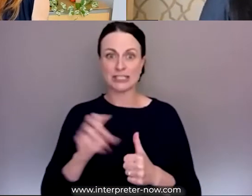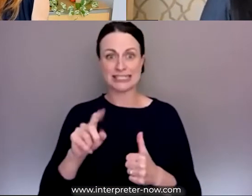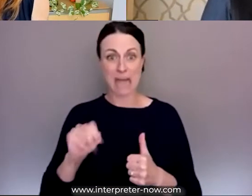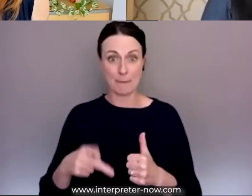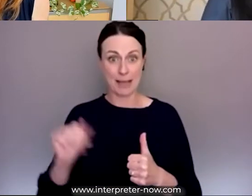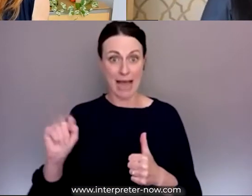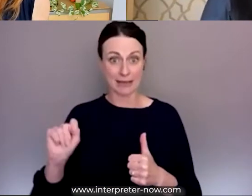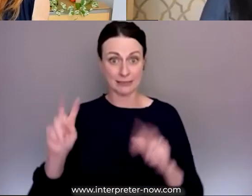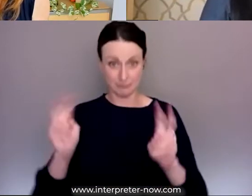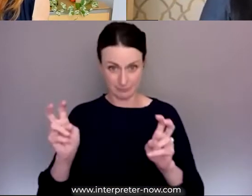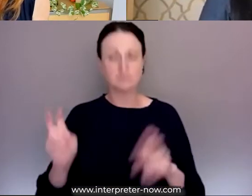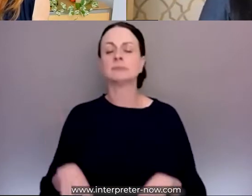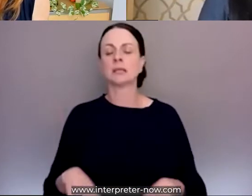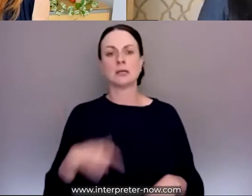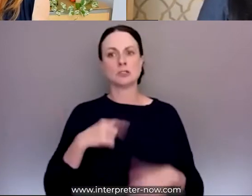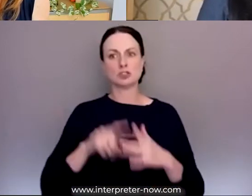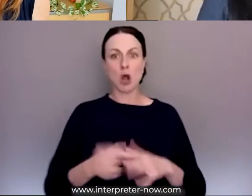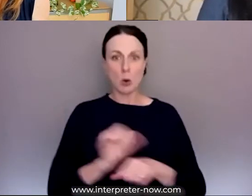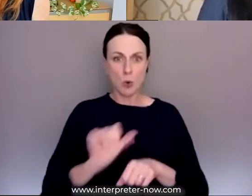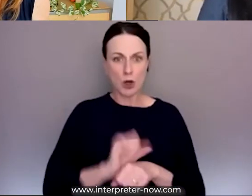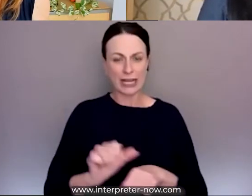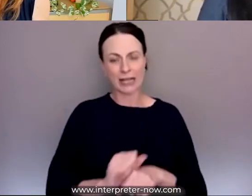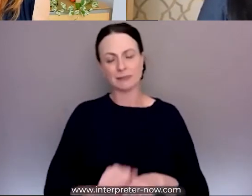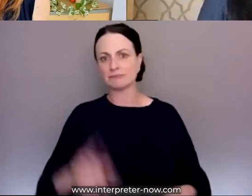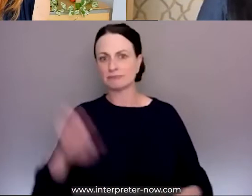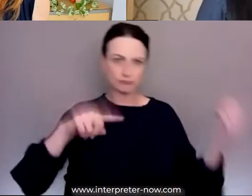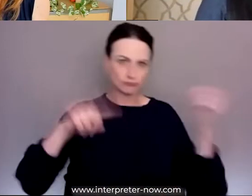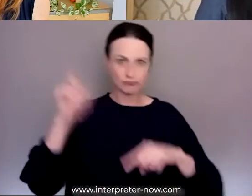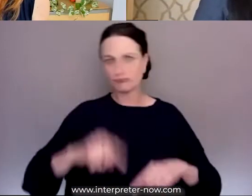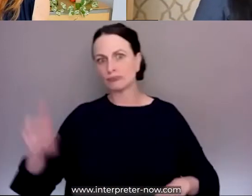We had started working on bipartisan criminal justice reform during the Obama administration.